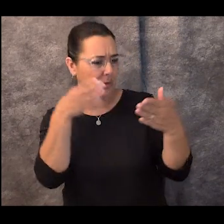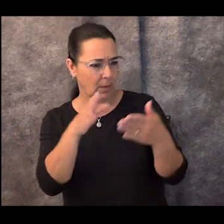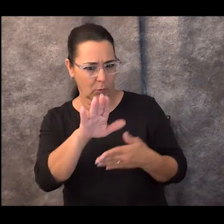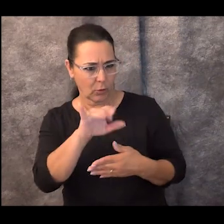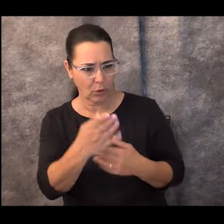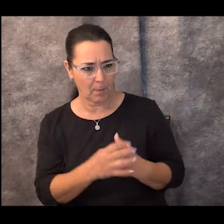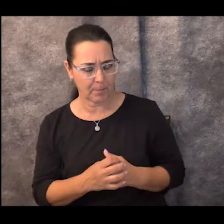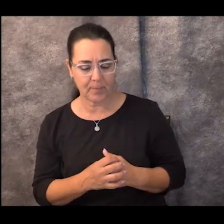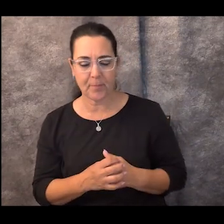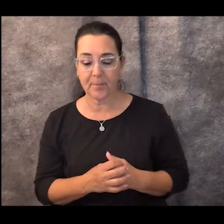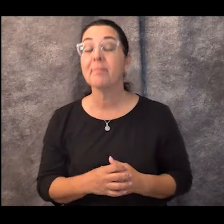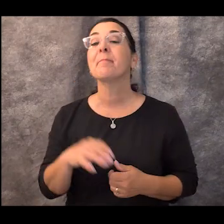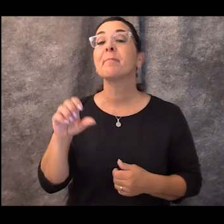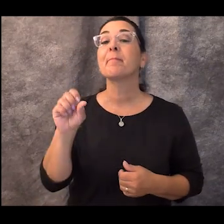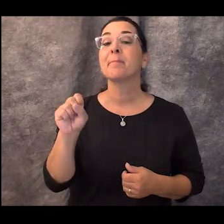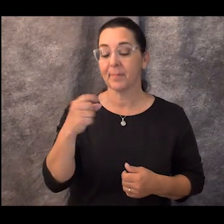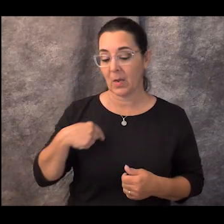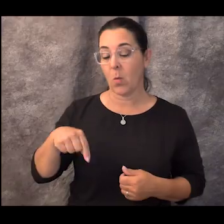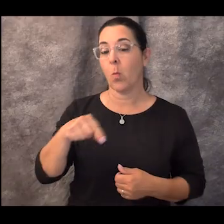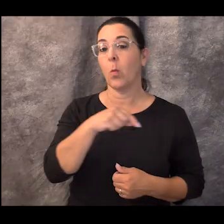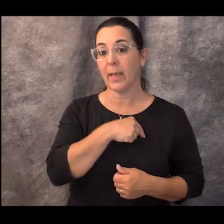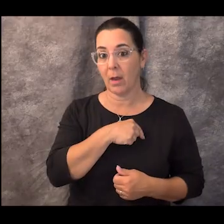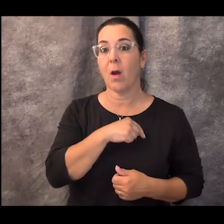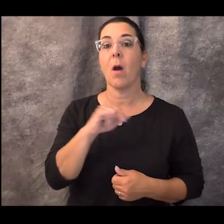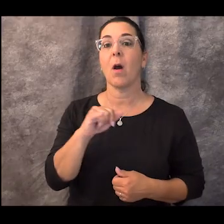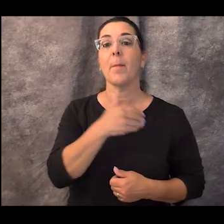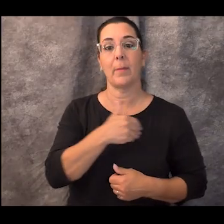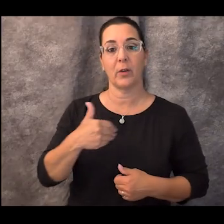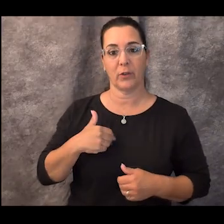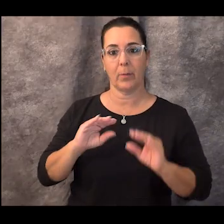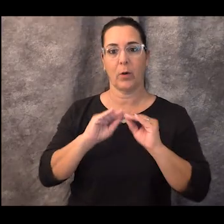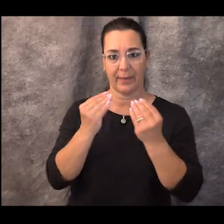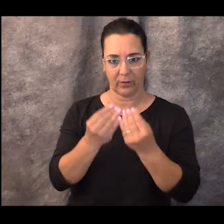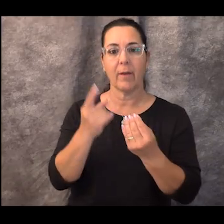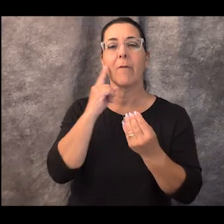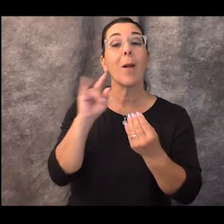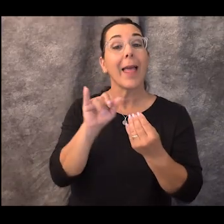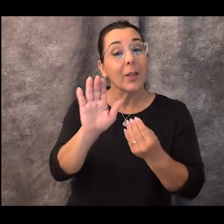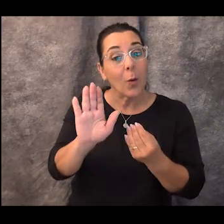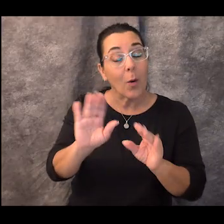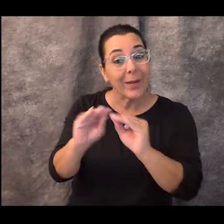(Michelle) Absolutely, yeah. We're the membership organization for organizations like Disability Rights California